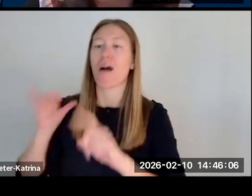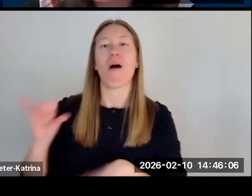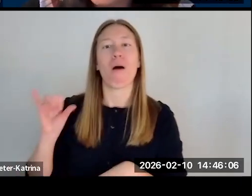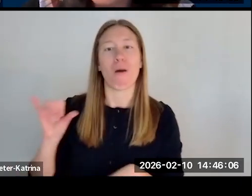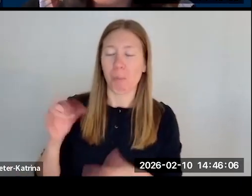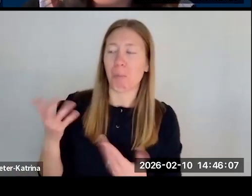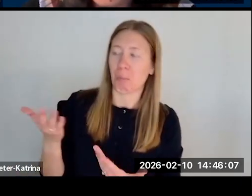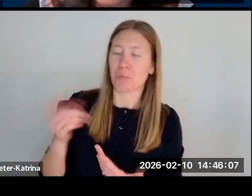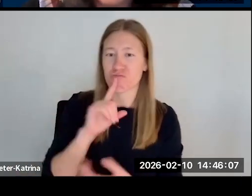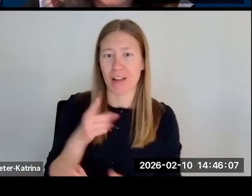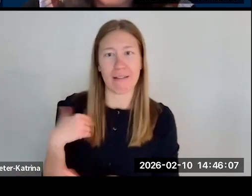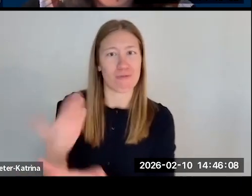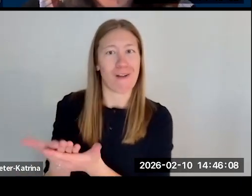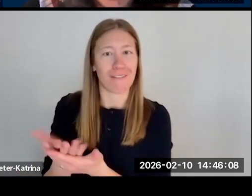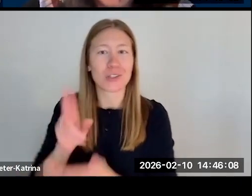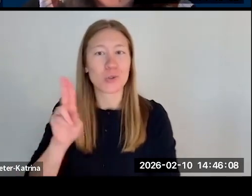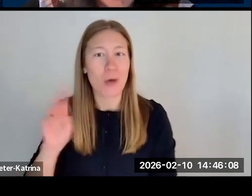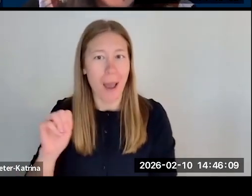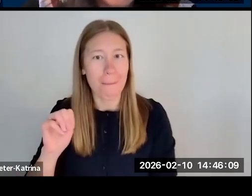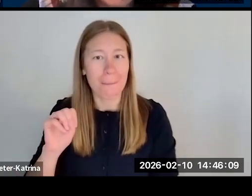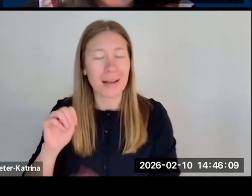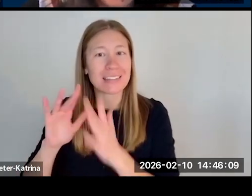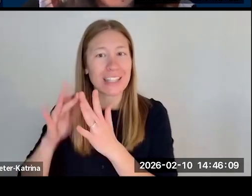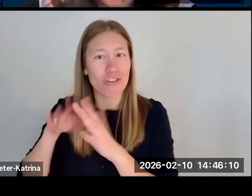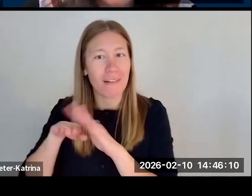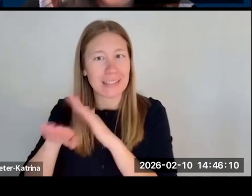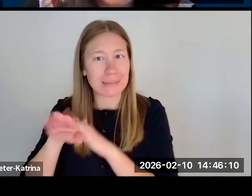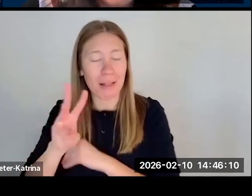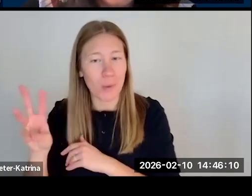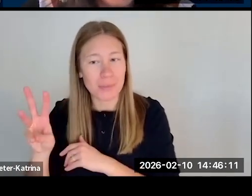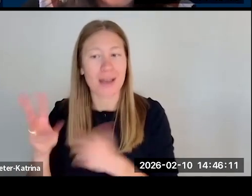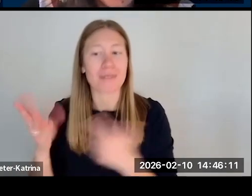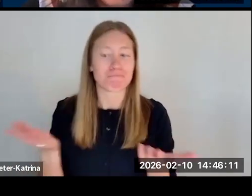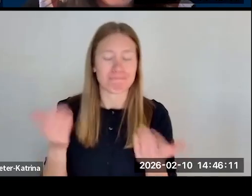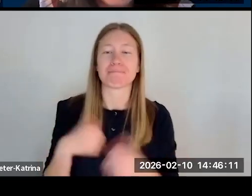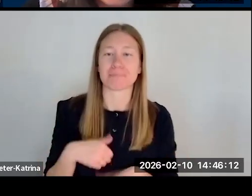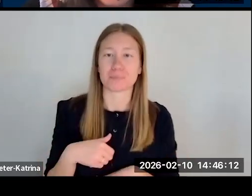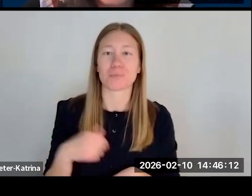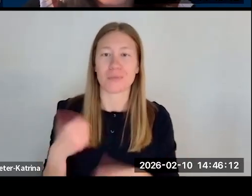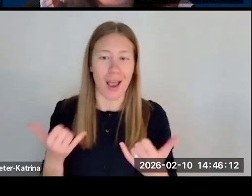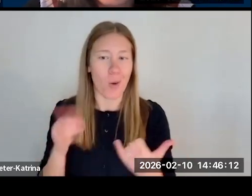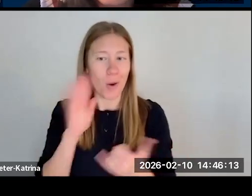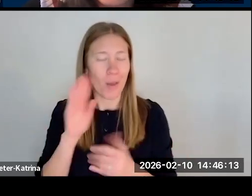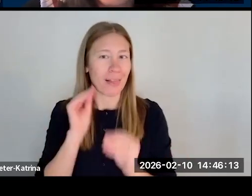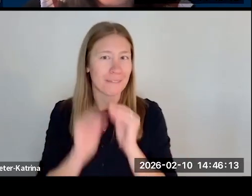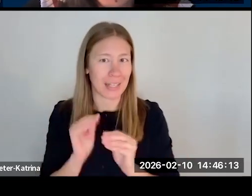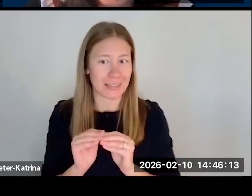of M digital accessibility website. So I'm gonna go back, select the click here,